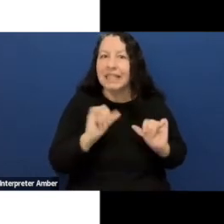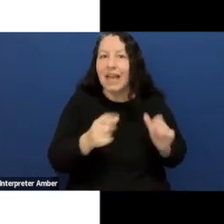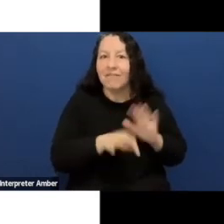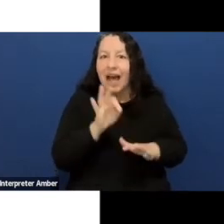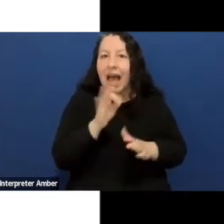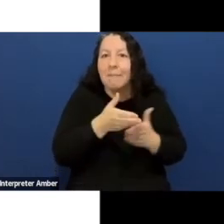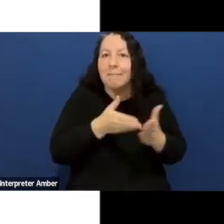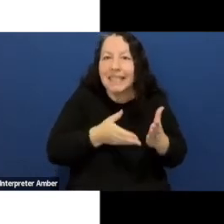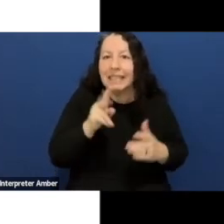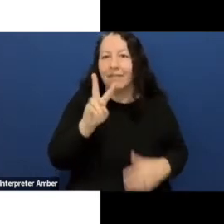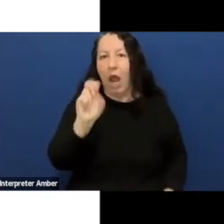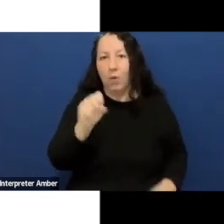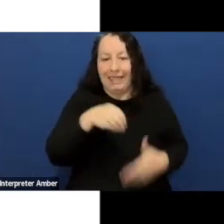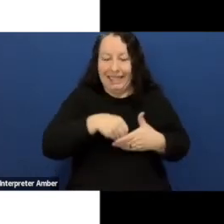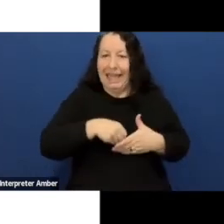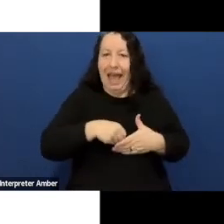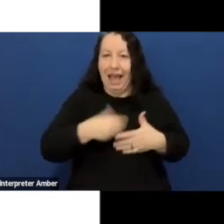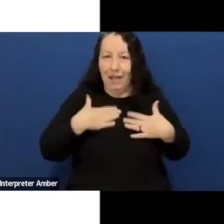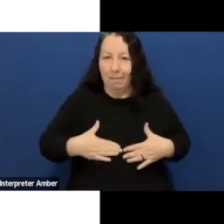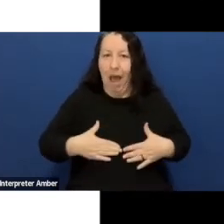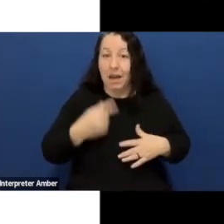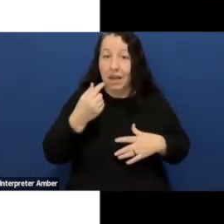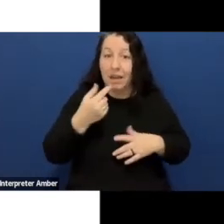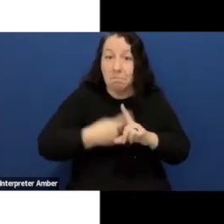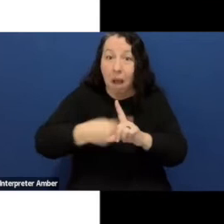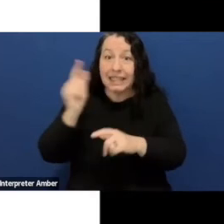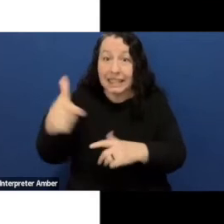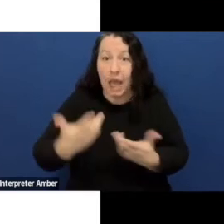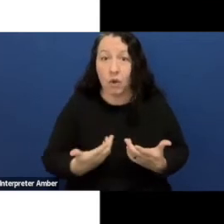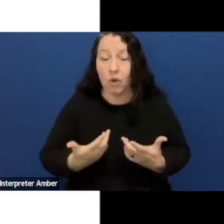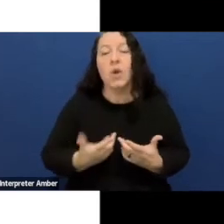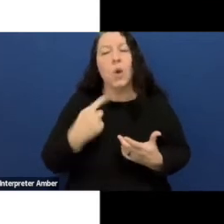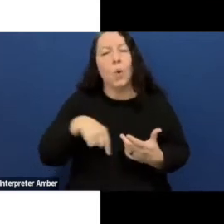COVID, and then you know, passed away for some other reason later on, pieces of the